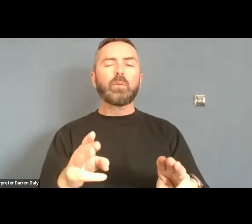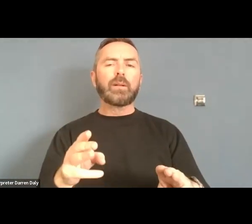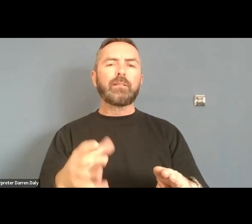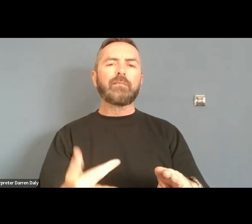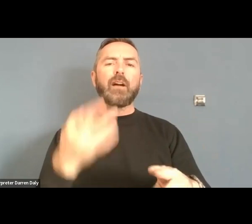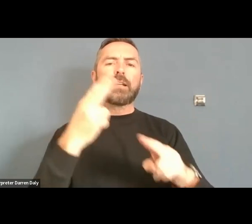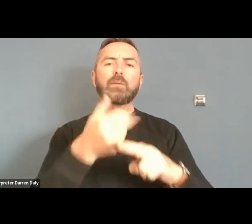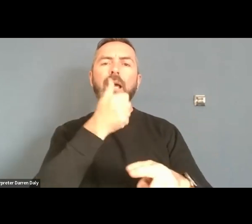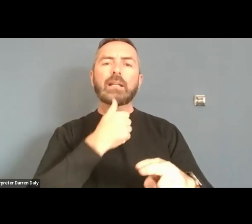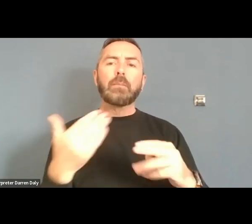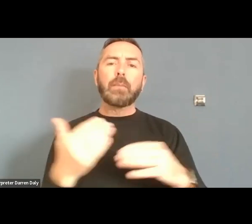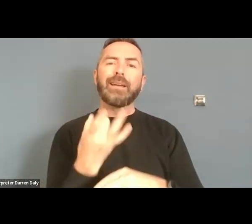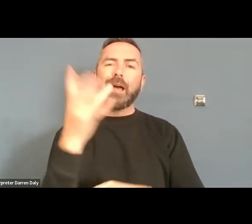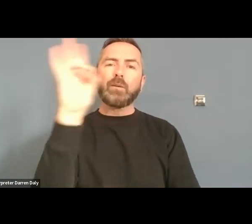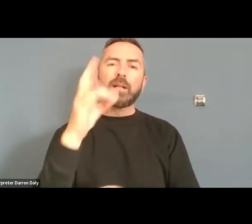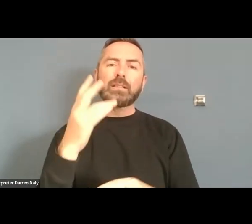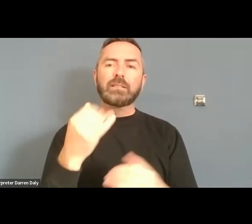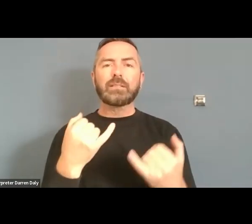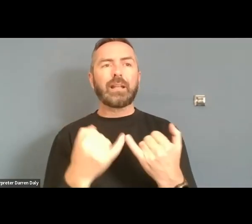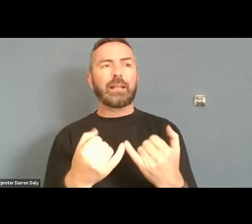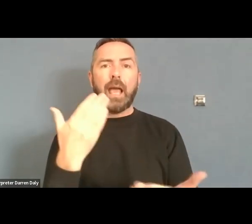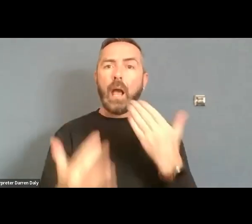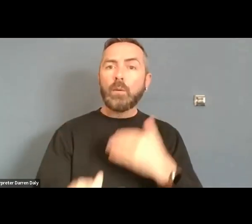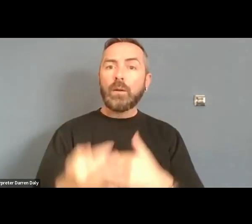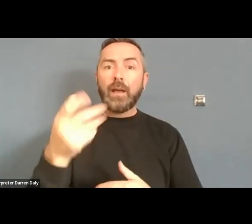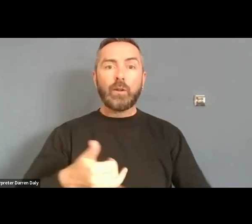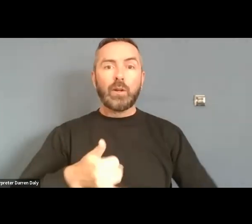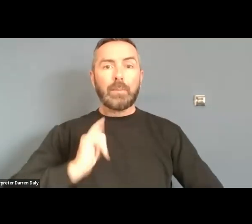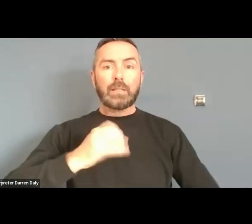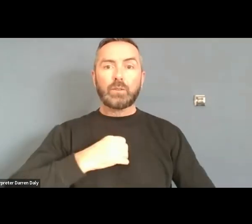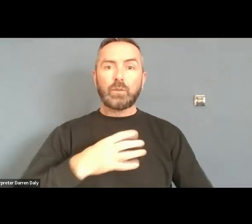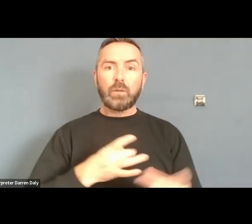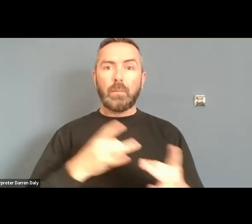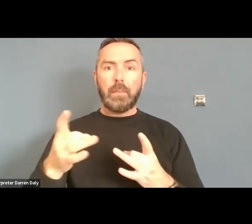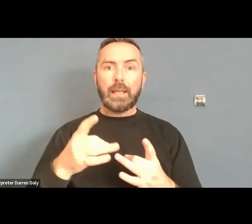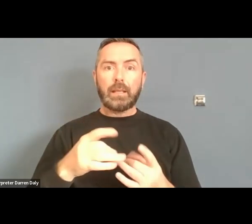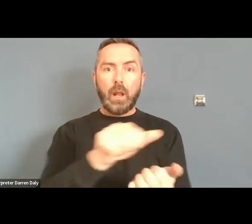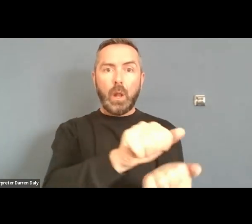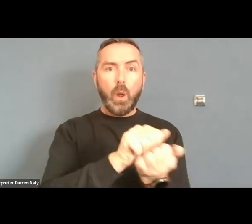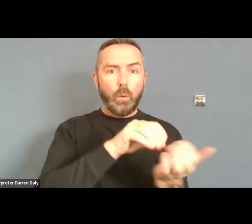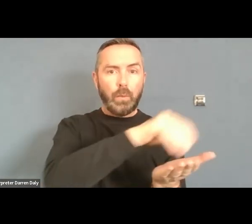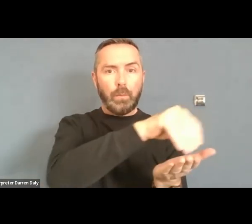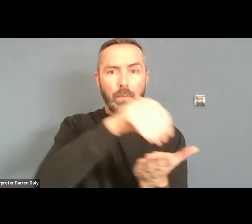questions like how they found their ability was to make loan repayments and pay household bills?